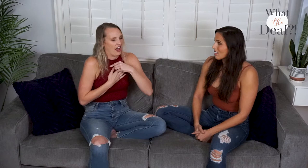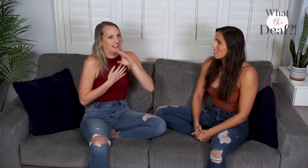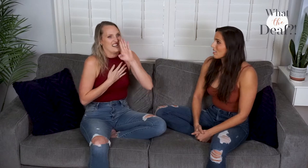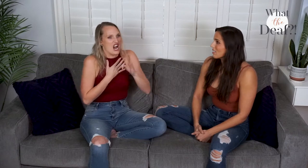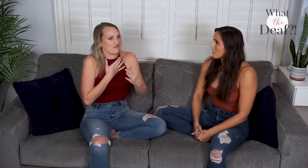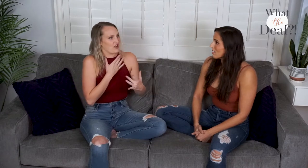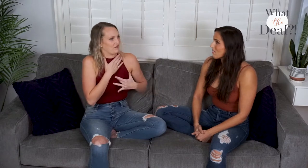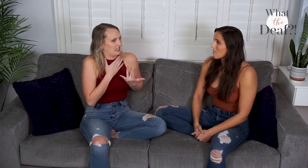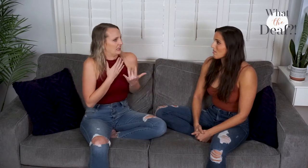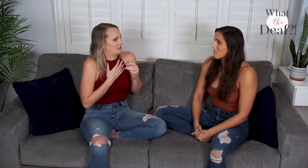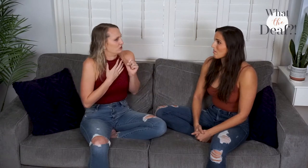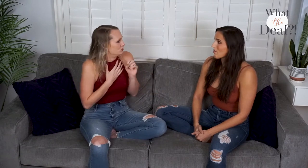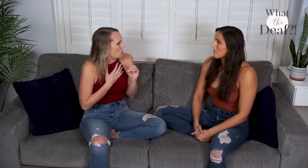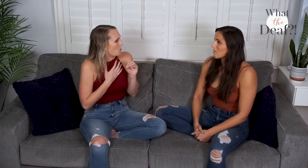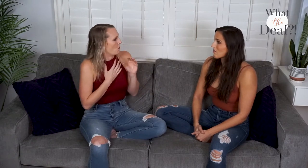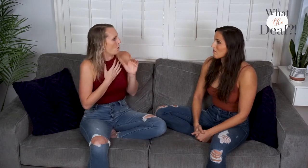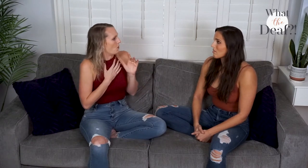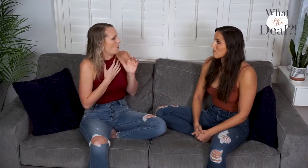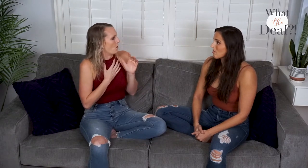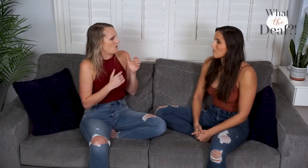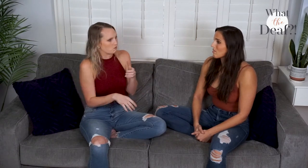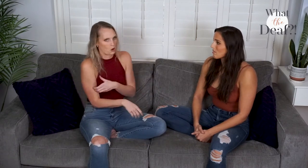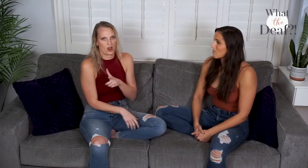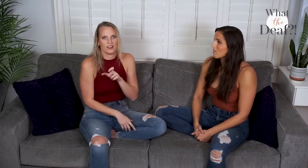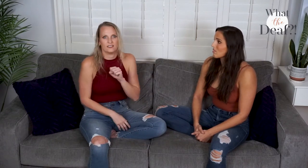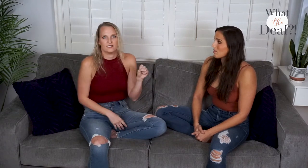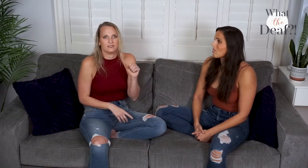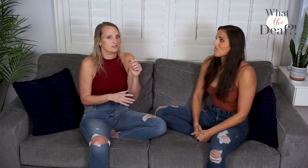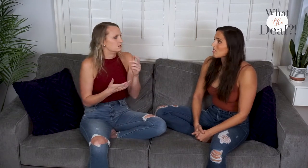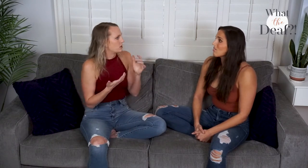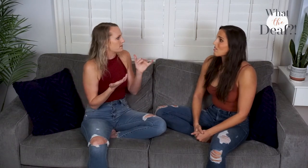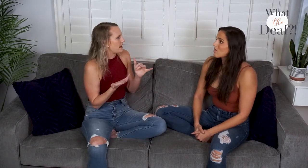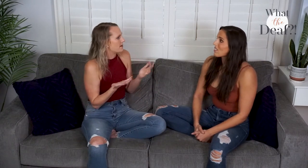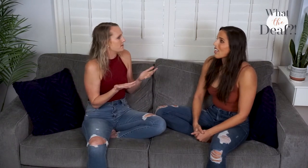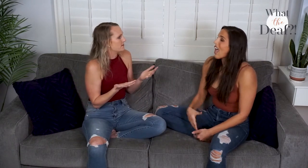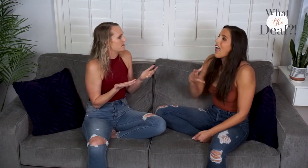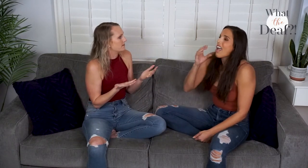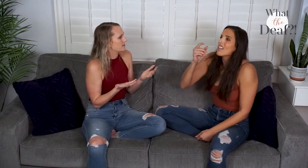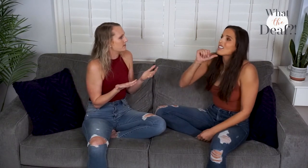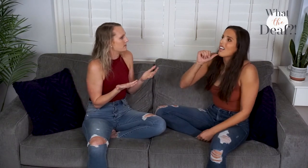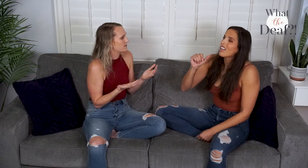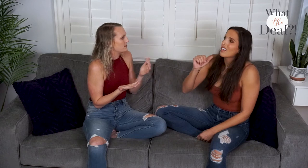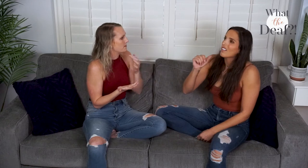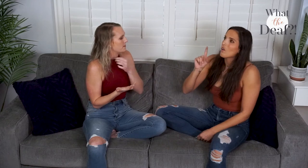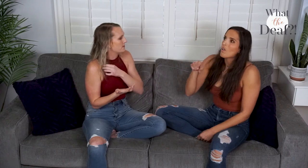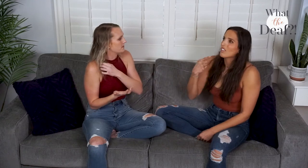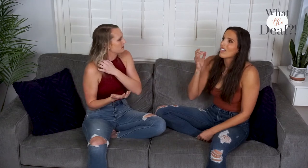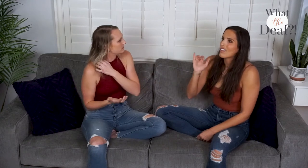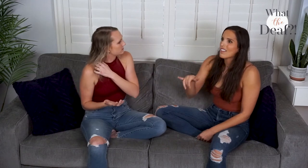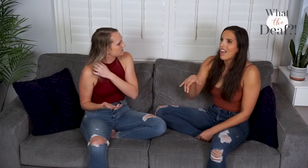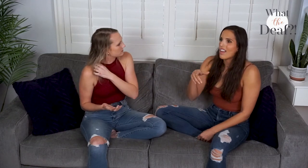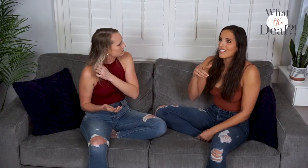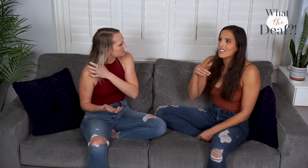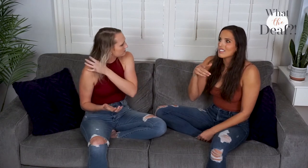I have never felt so powerless, and I’m like… And not only that.